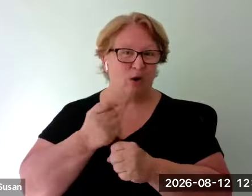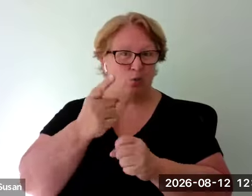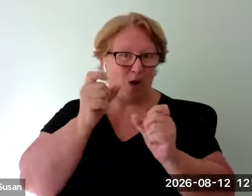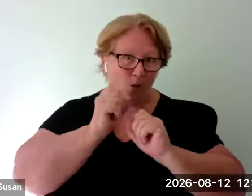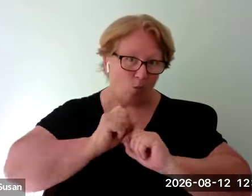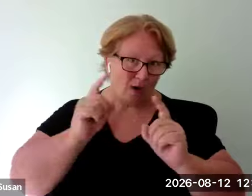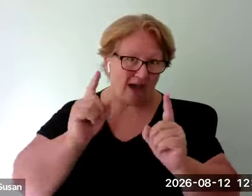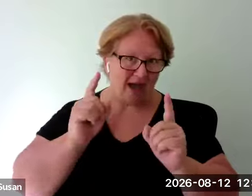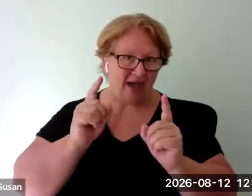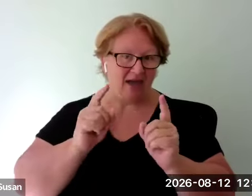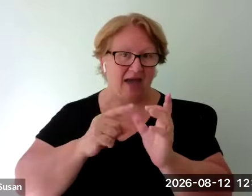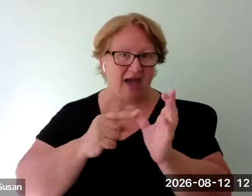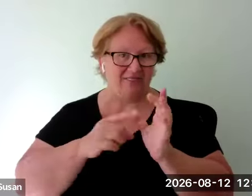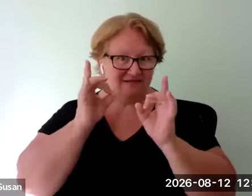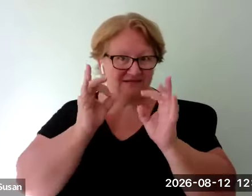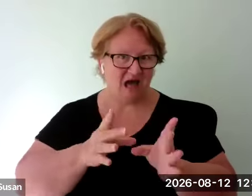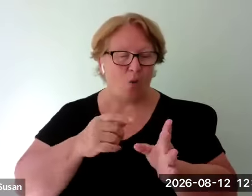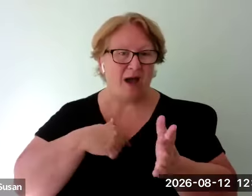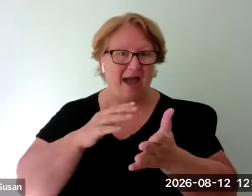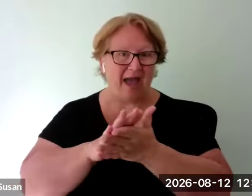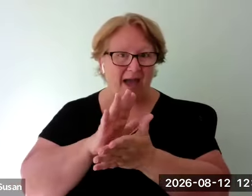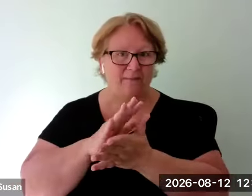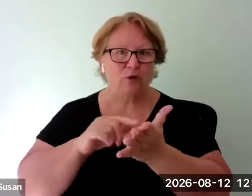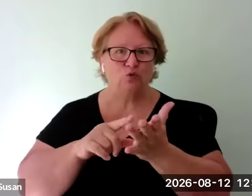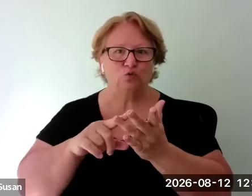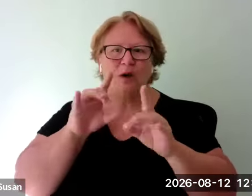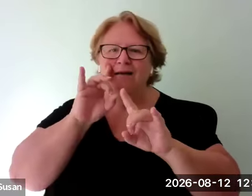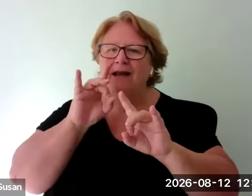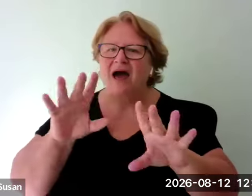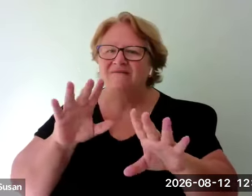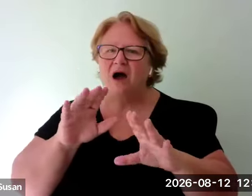and next steps. We want to flag something upfront though,